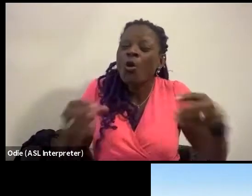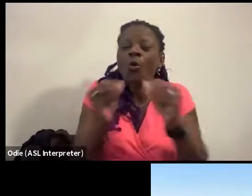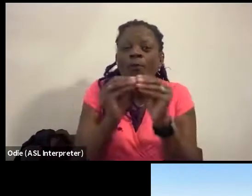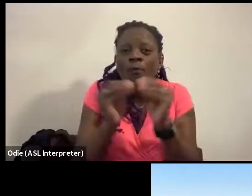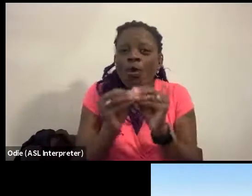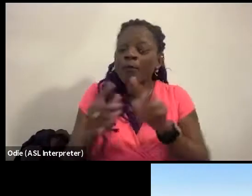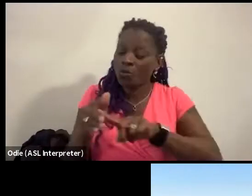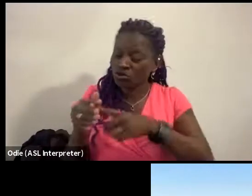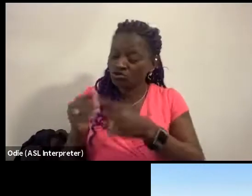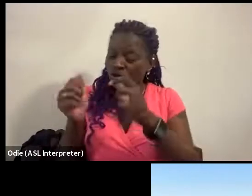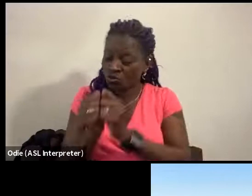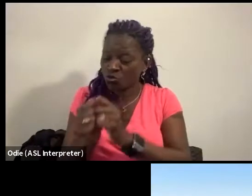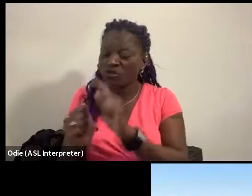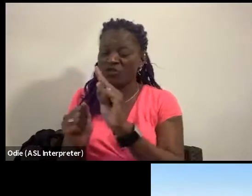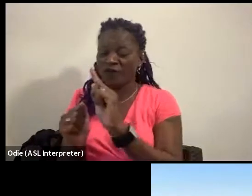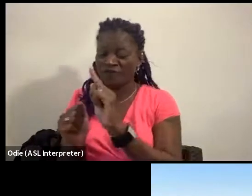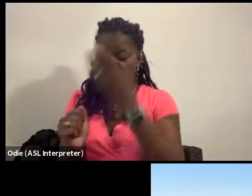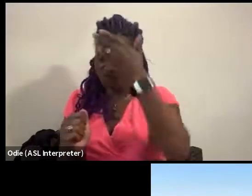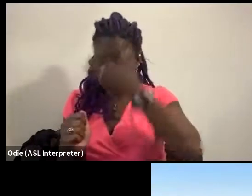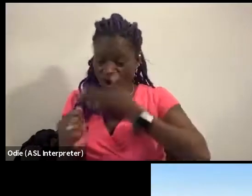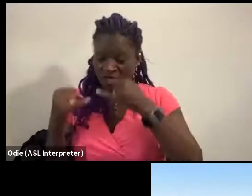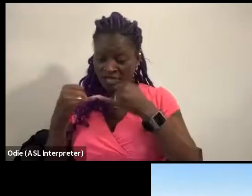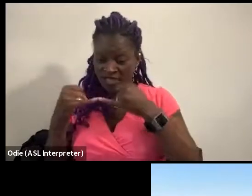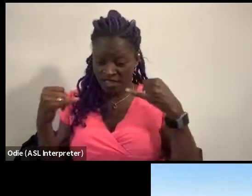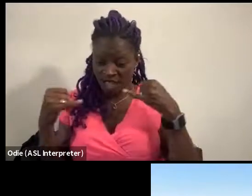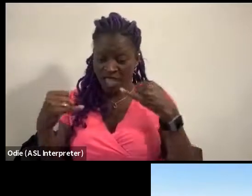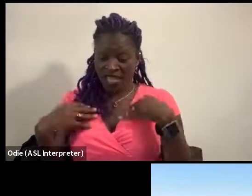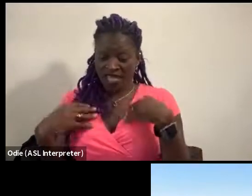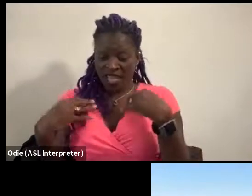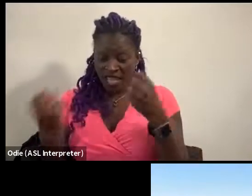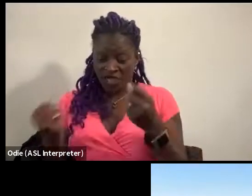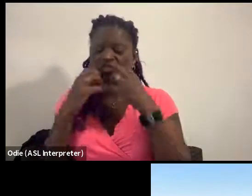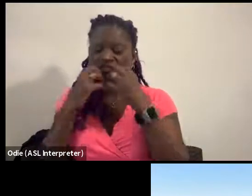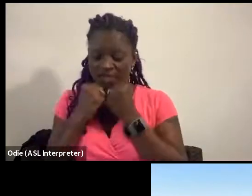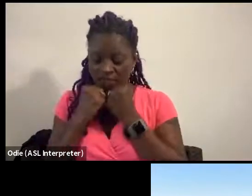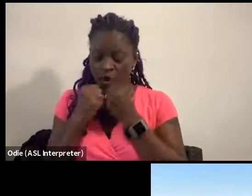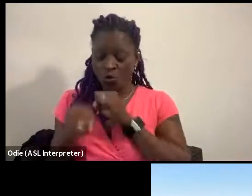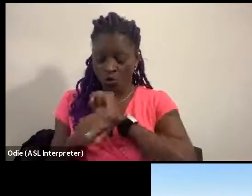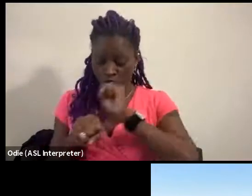workers and long term care facility residents, those most vulnerable to the